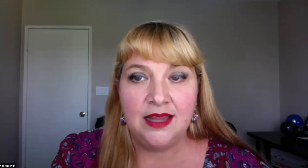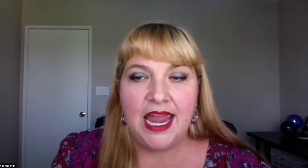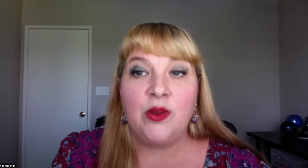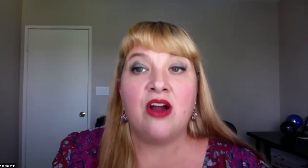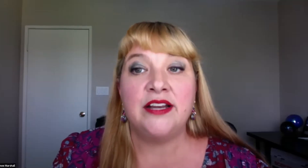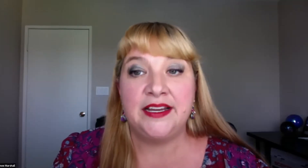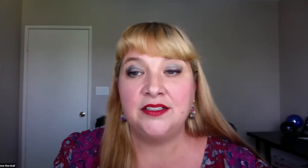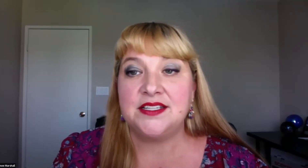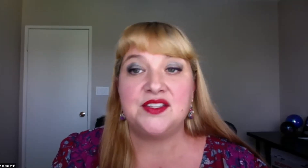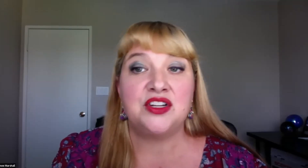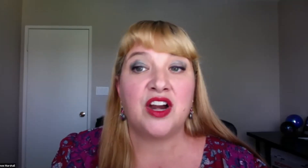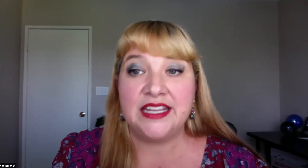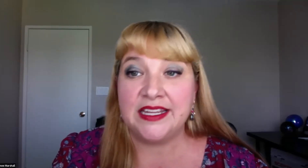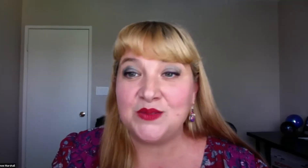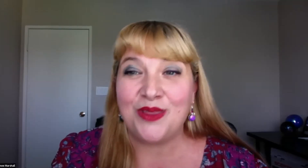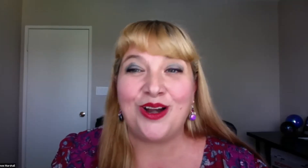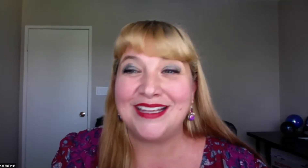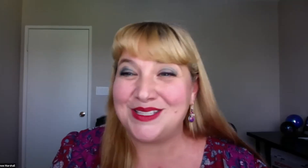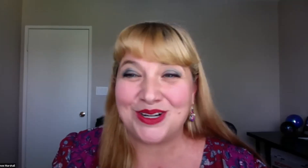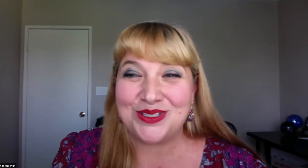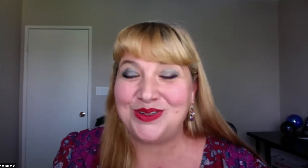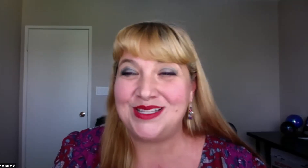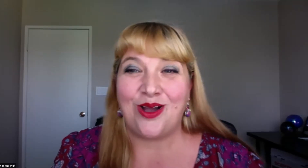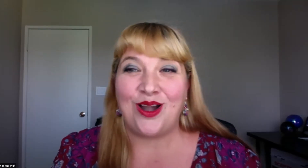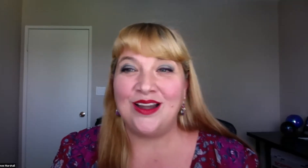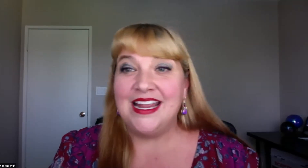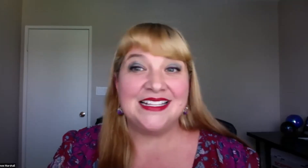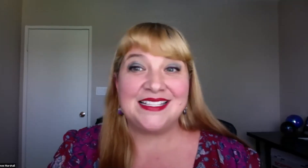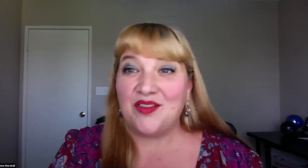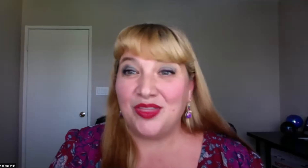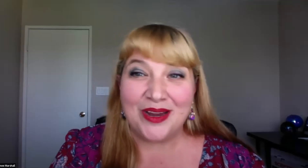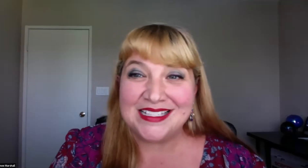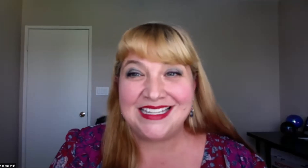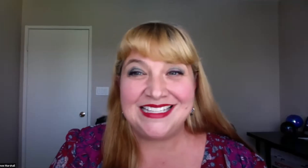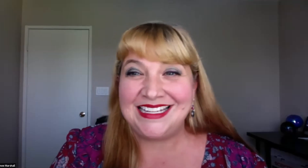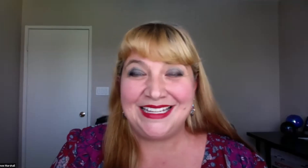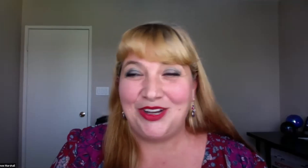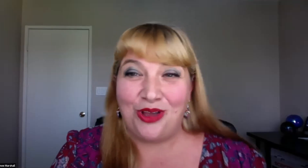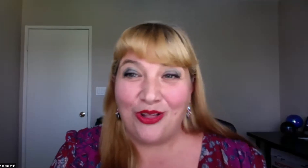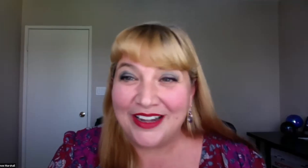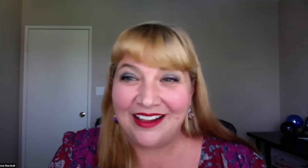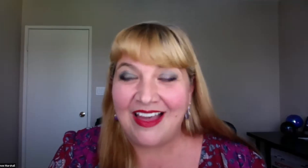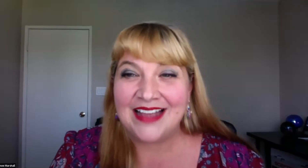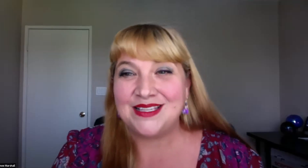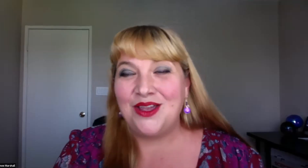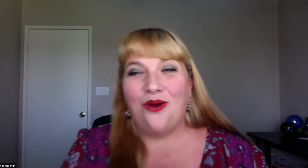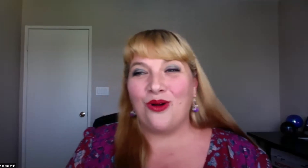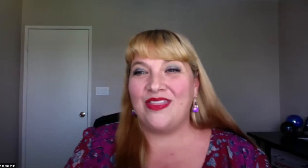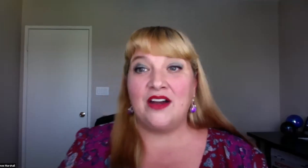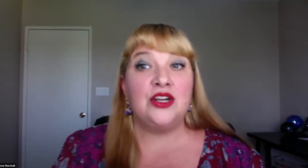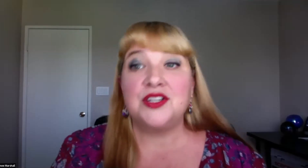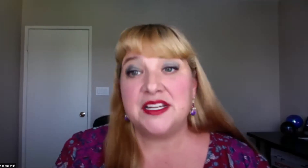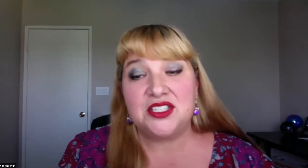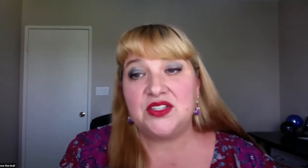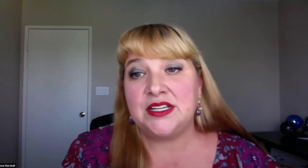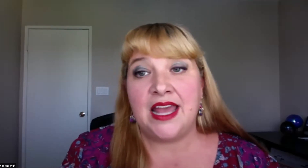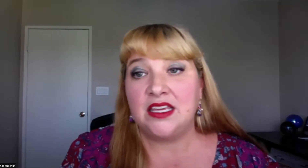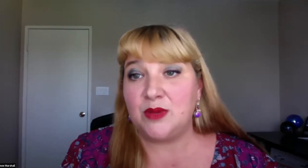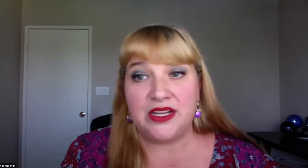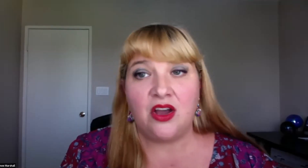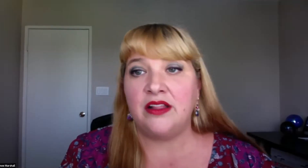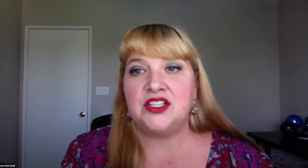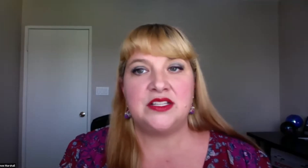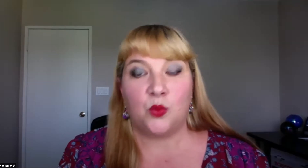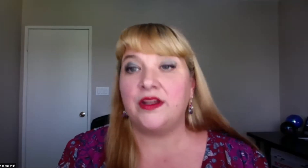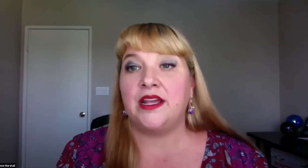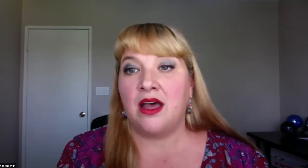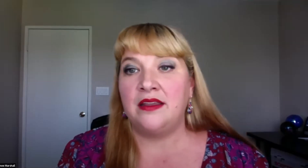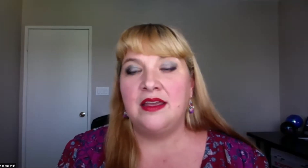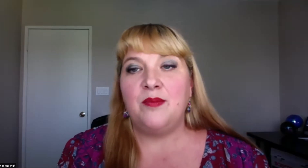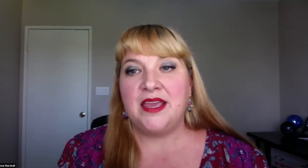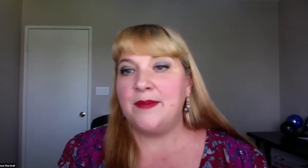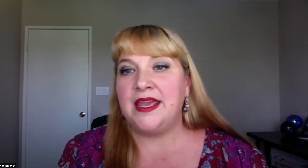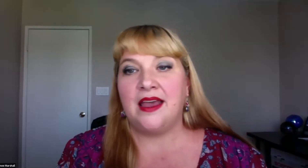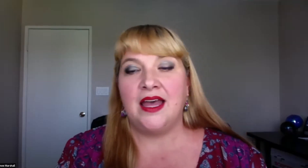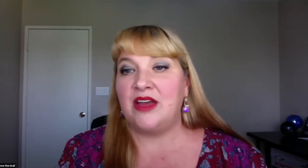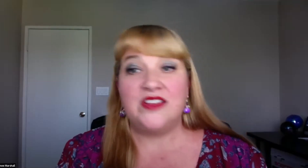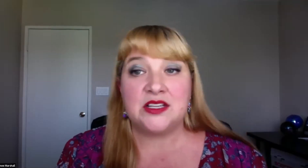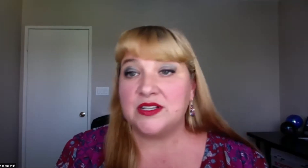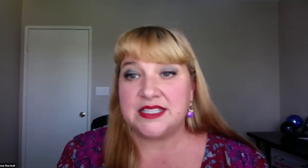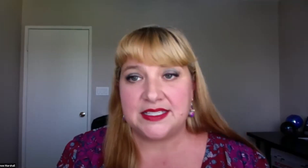Renee Marshall: And we are here to serve our kids, whether our kids in our students are in seventh grade CTE you know Cohen every class or there a nursing student at a community college that's working on becoming a physical assistant